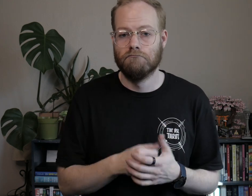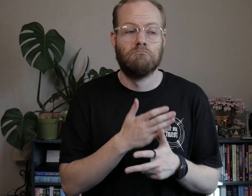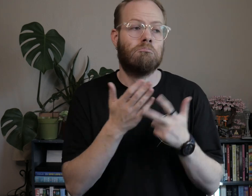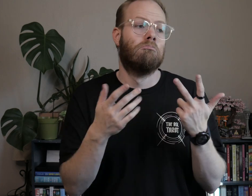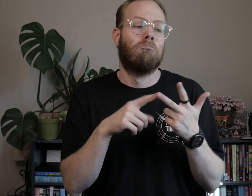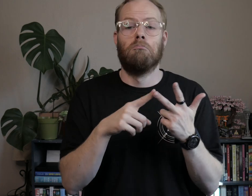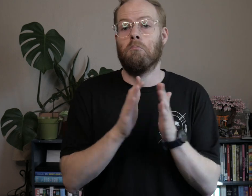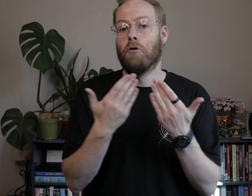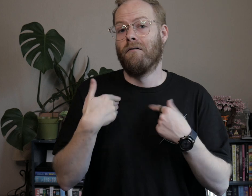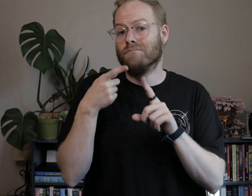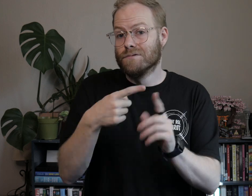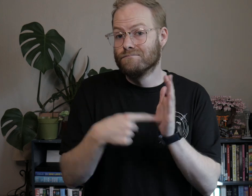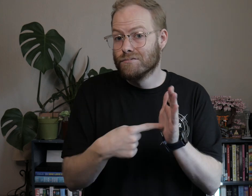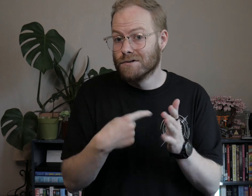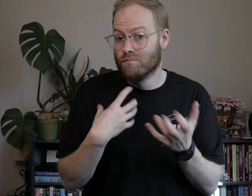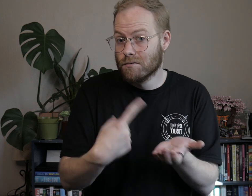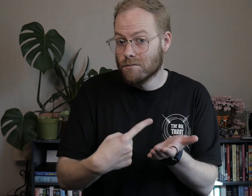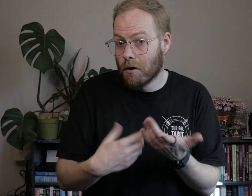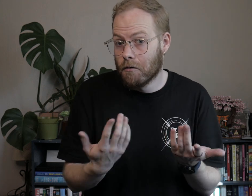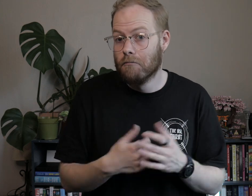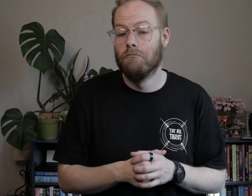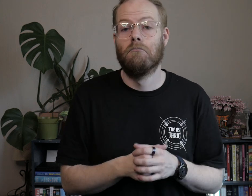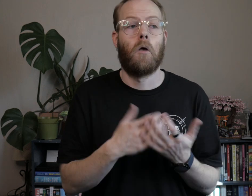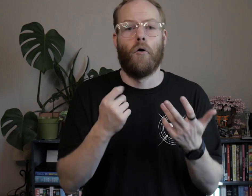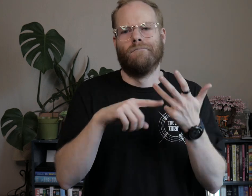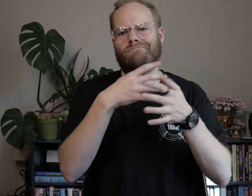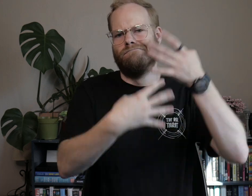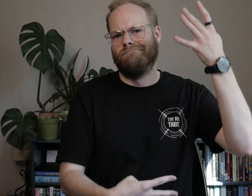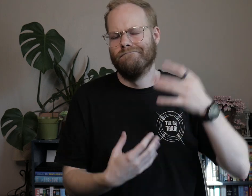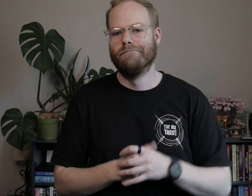the book has specific representation I want to talk about, and so on.